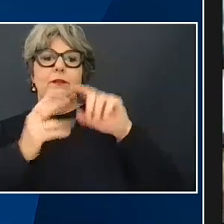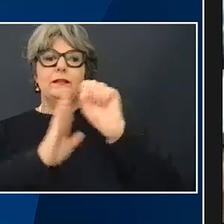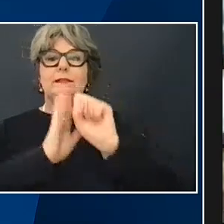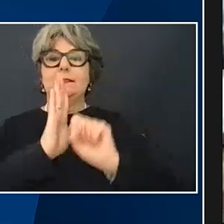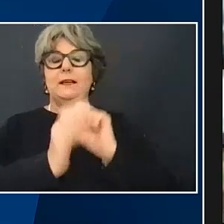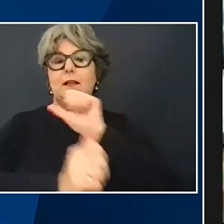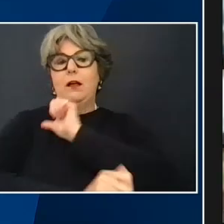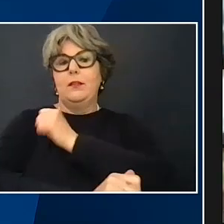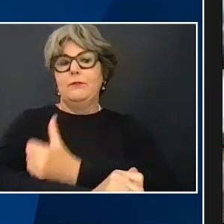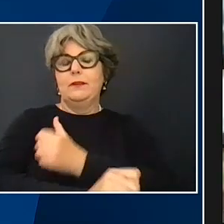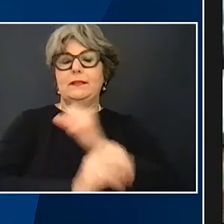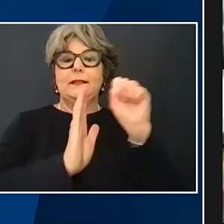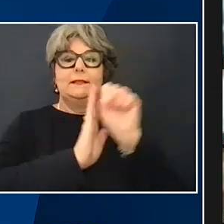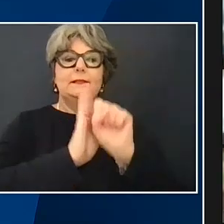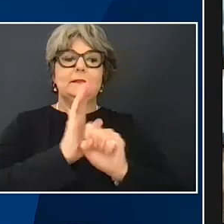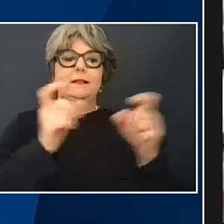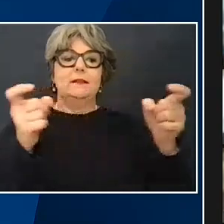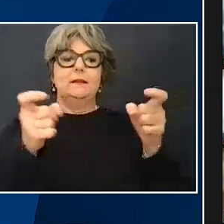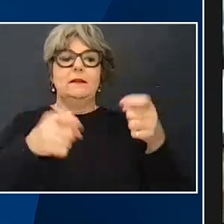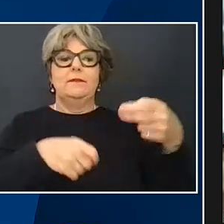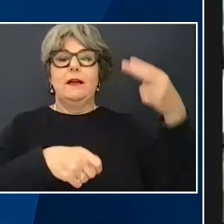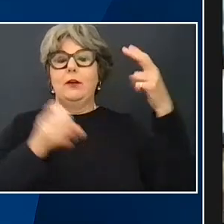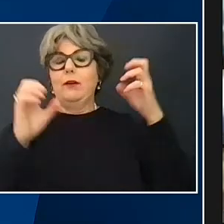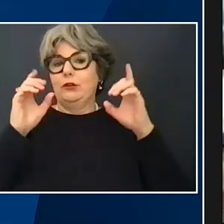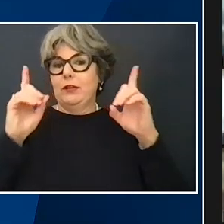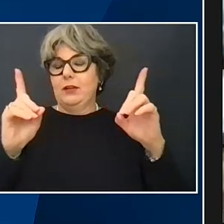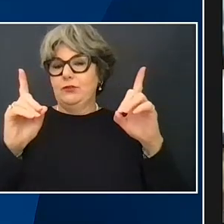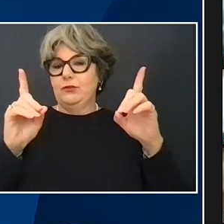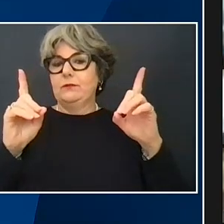state regulators of institutions of higher education, we are joined by John Ware.